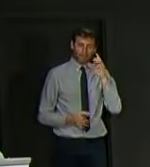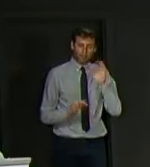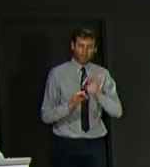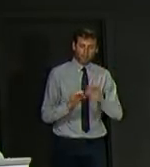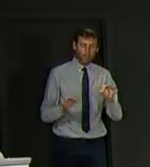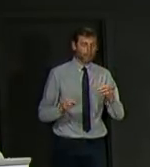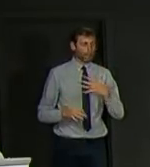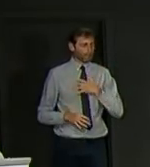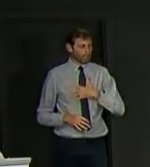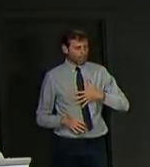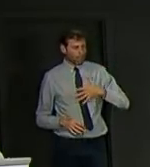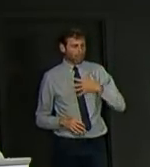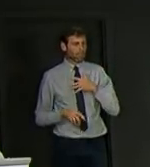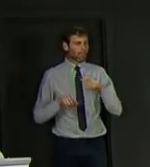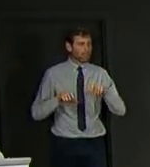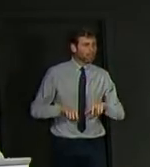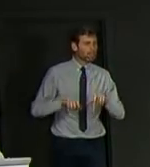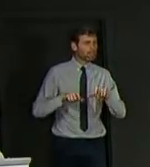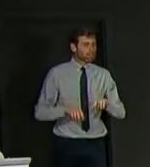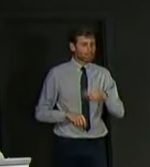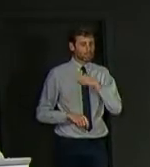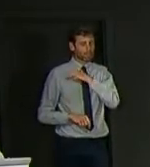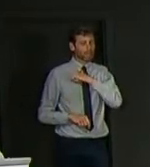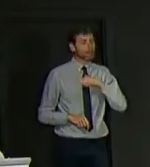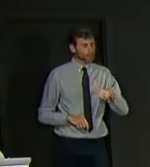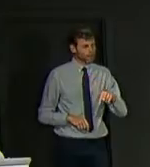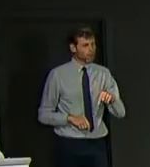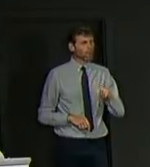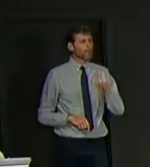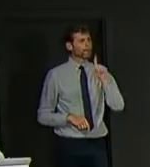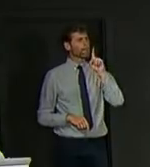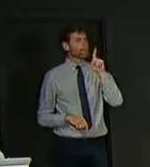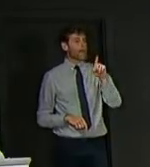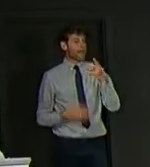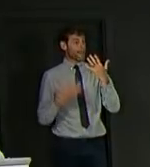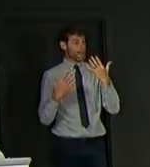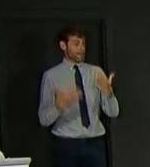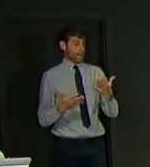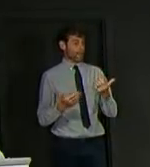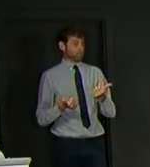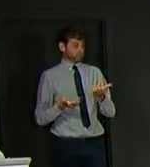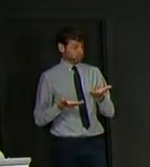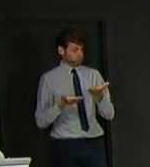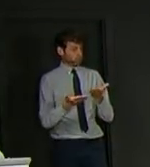just wondered what kind of support is there going to be to help with the mental health